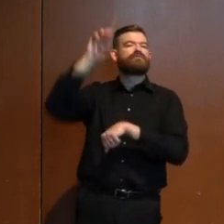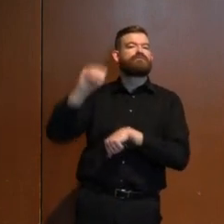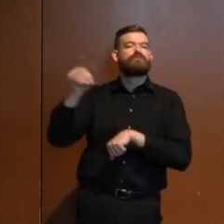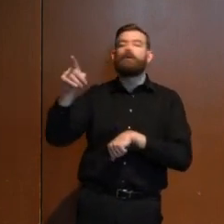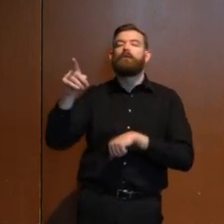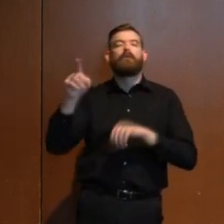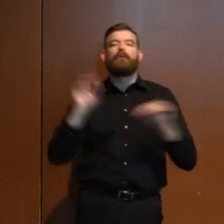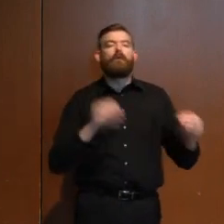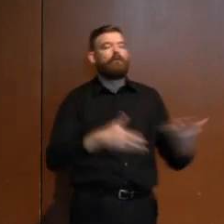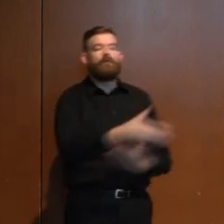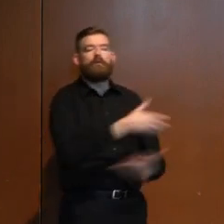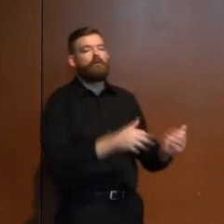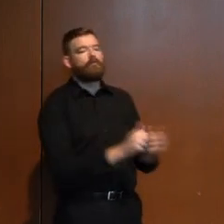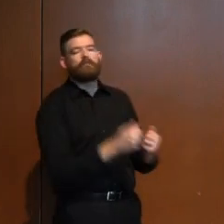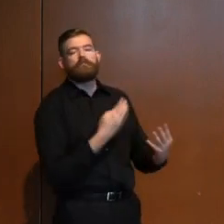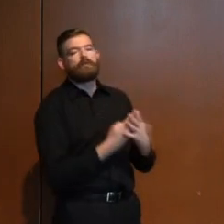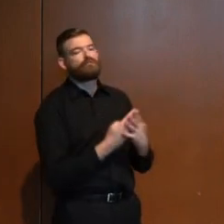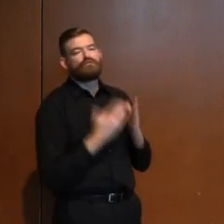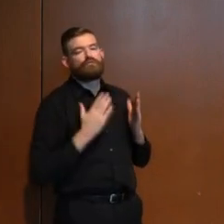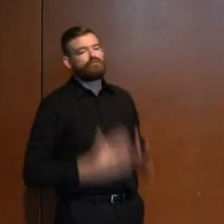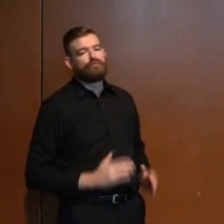THE INDIVIDUAL WORKS IN ADMINISTRATION, HAS HAD NO